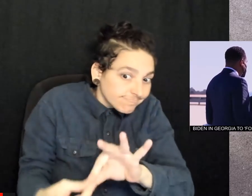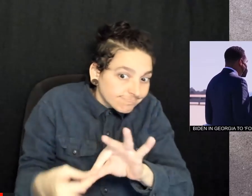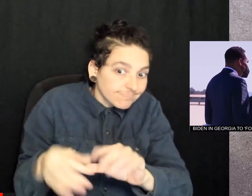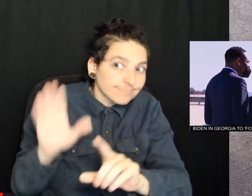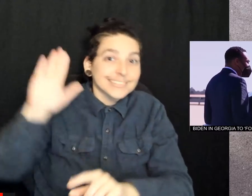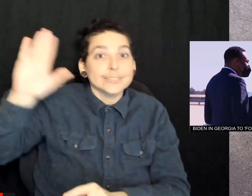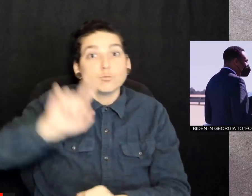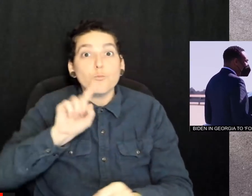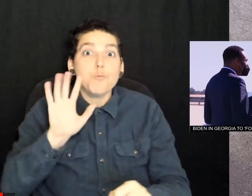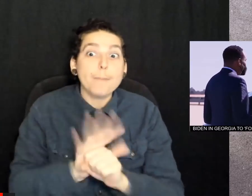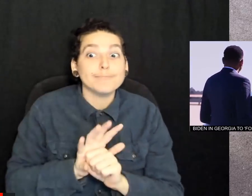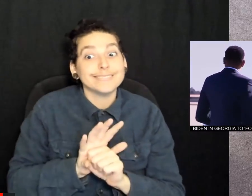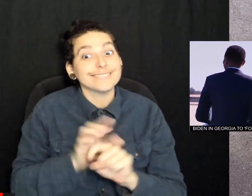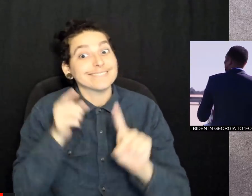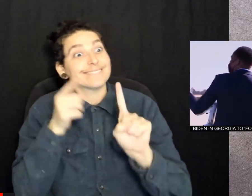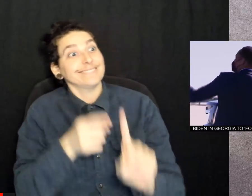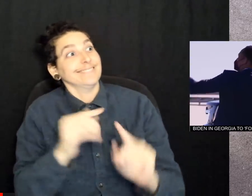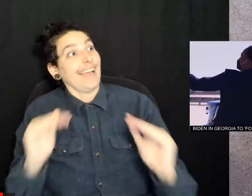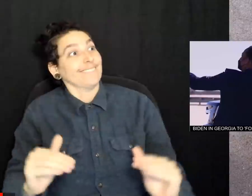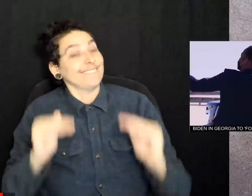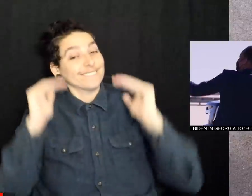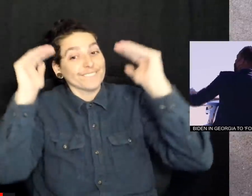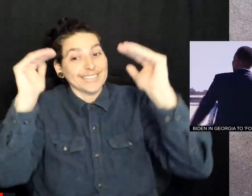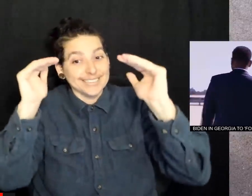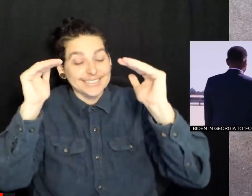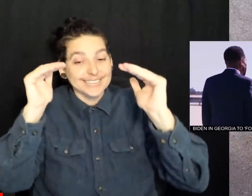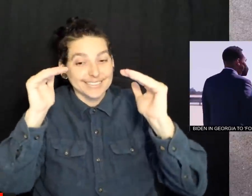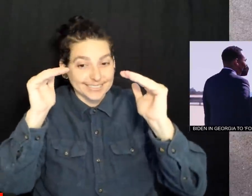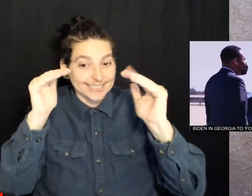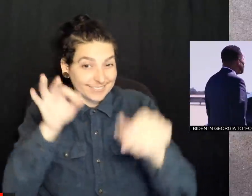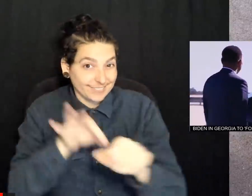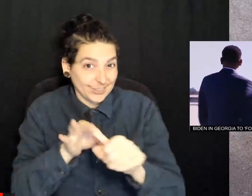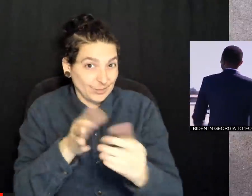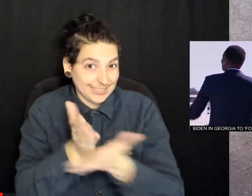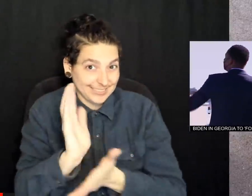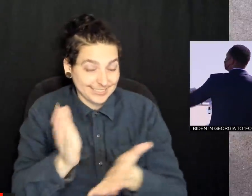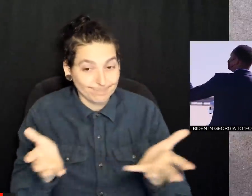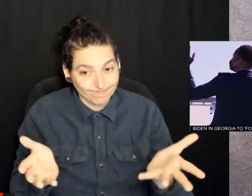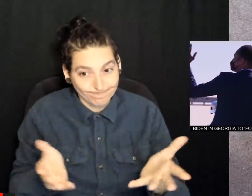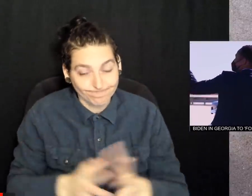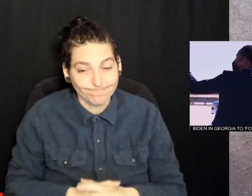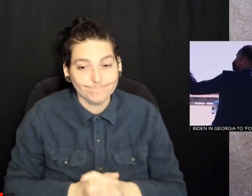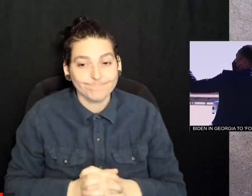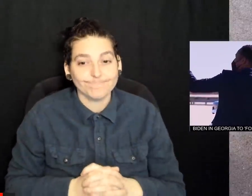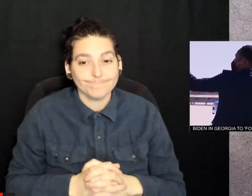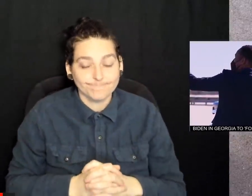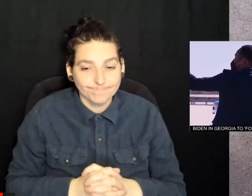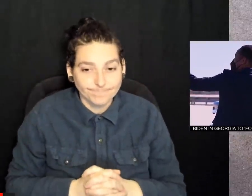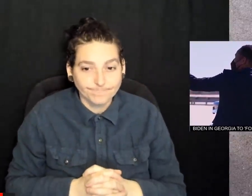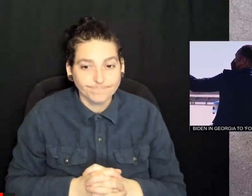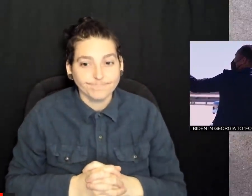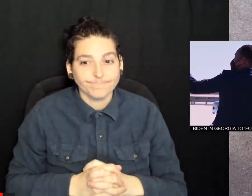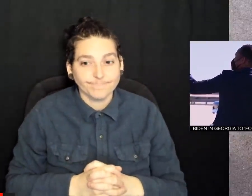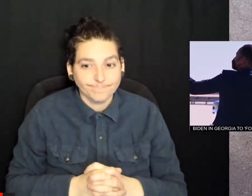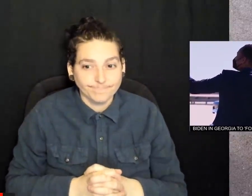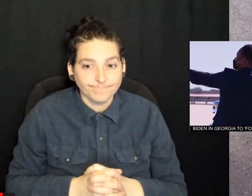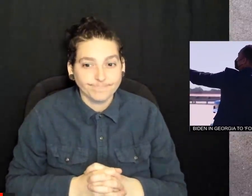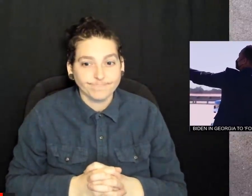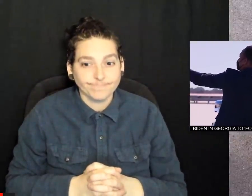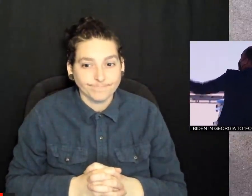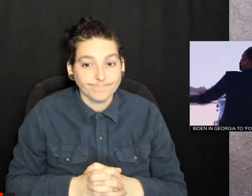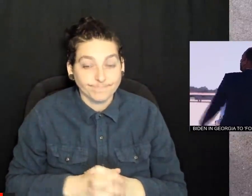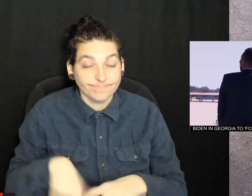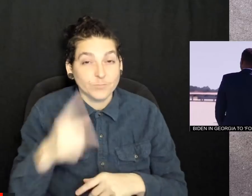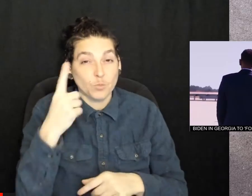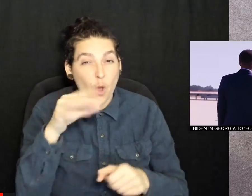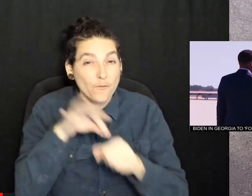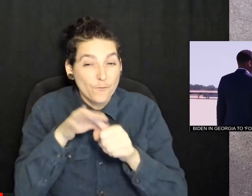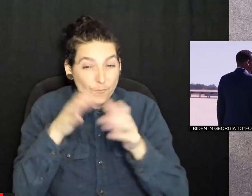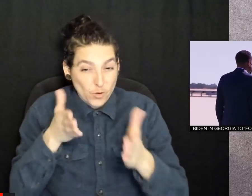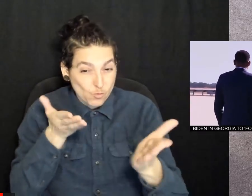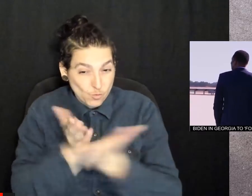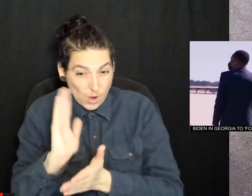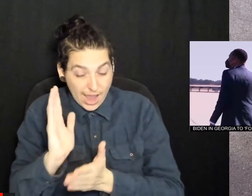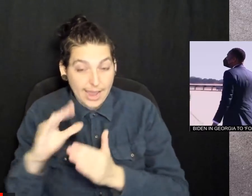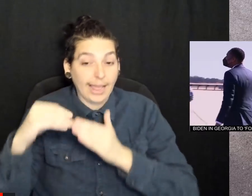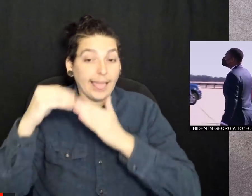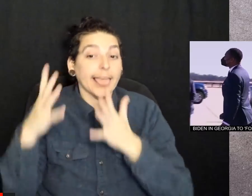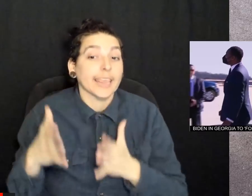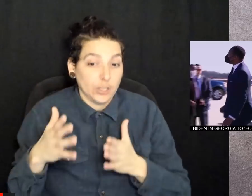have not seen any progress on his promises to advance voting rights